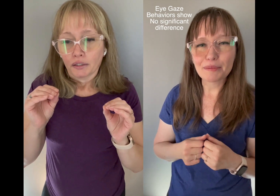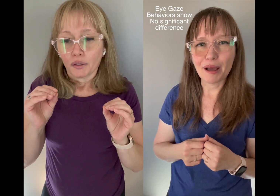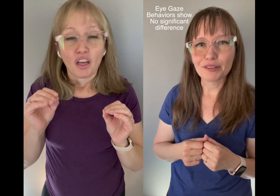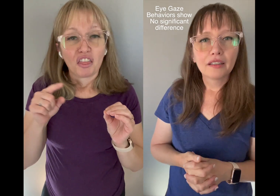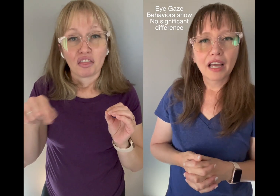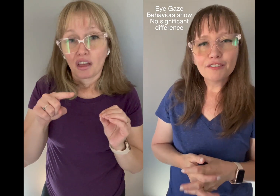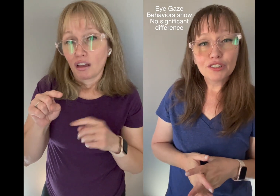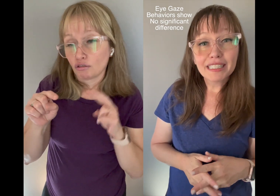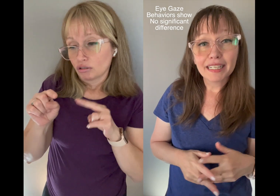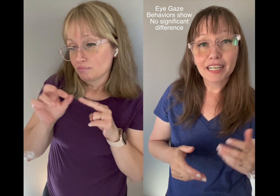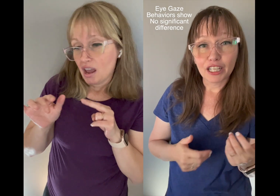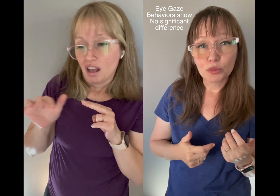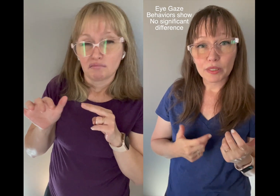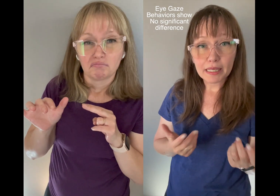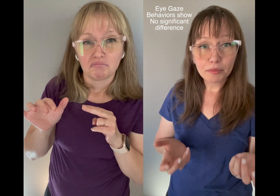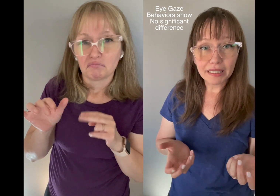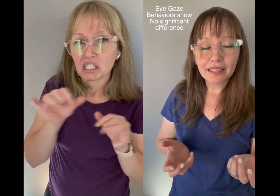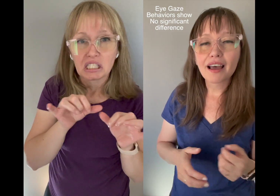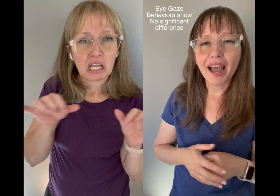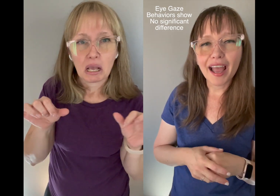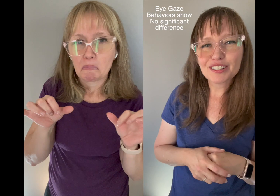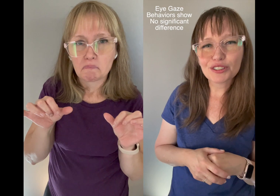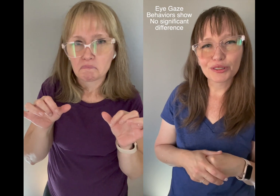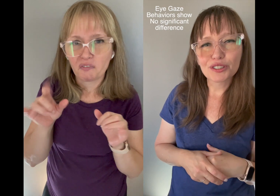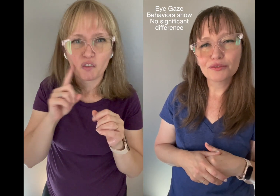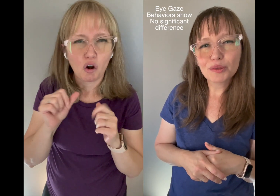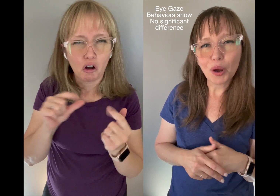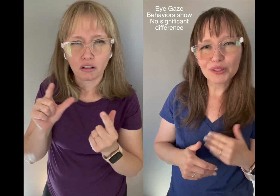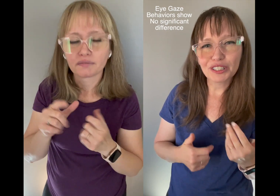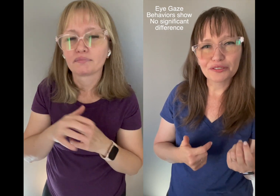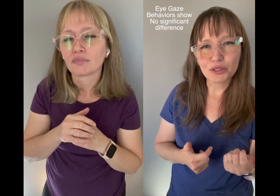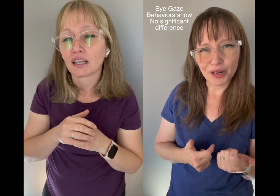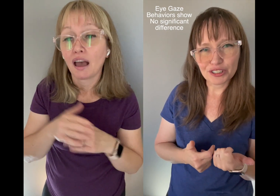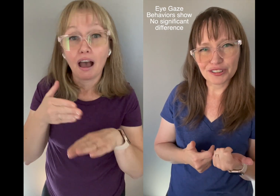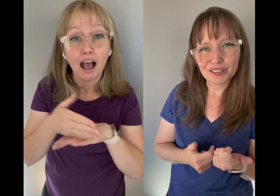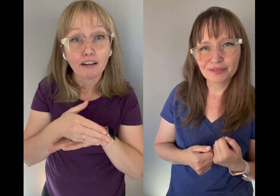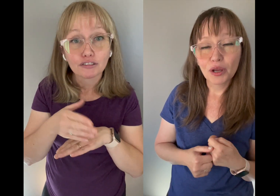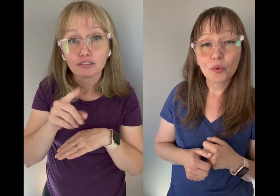amount after the data collection was complete I asked the students a few post interview questions